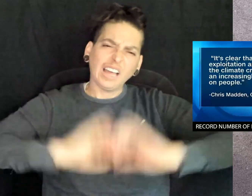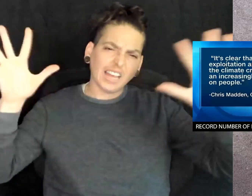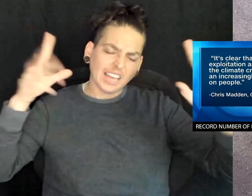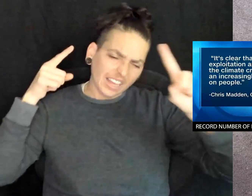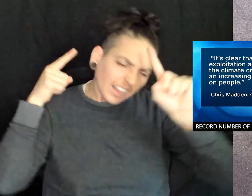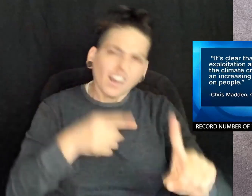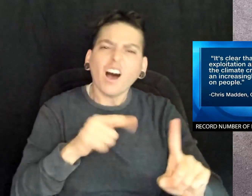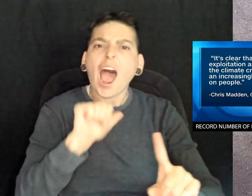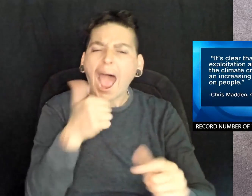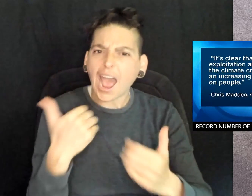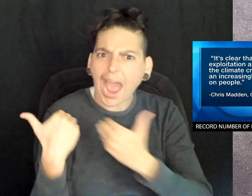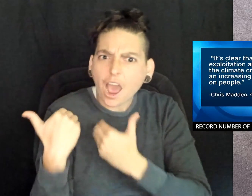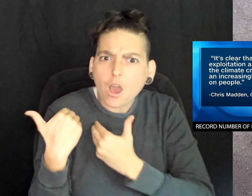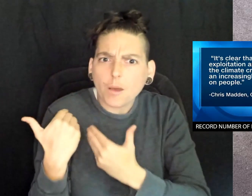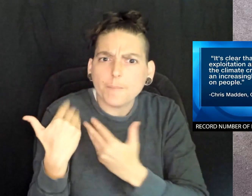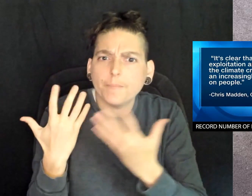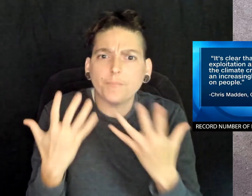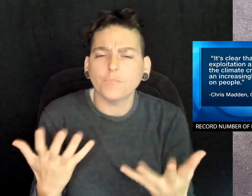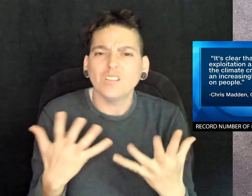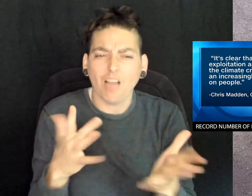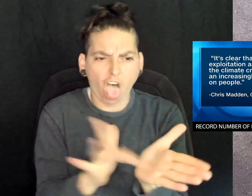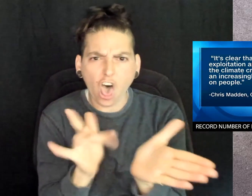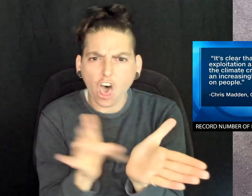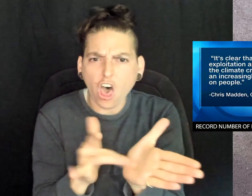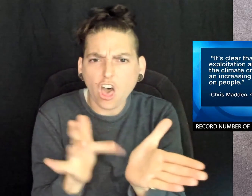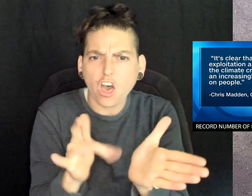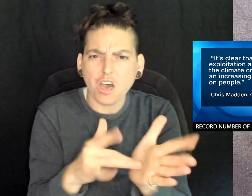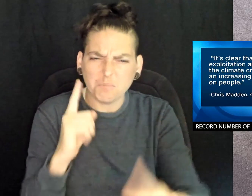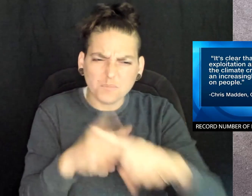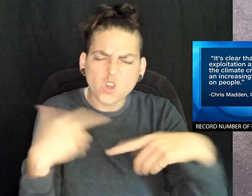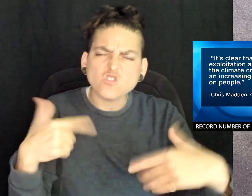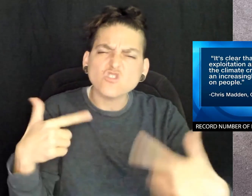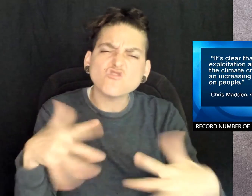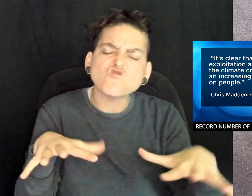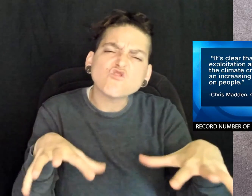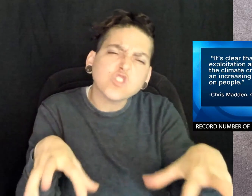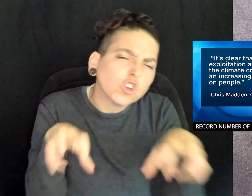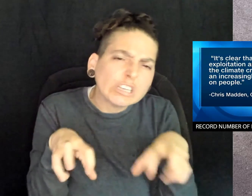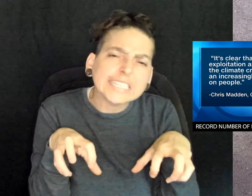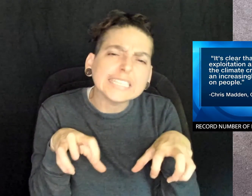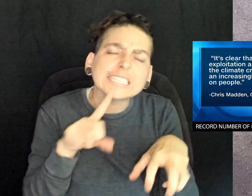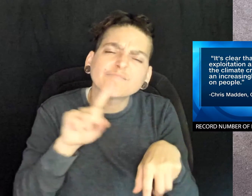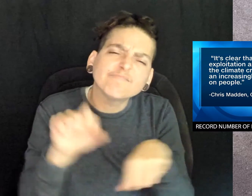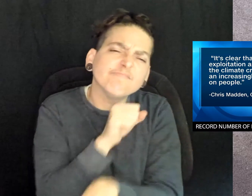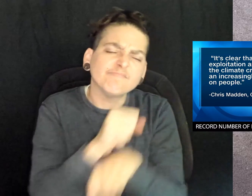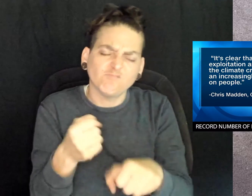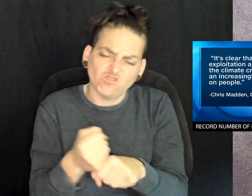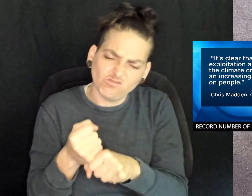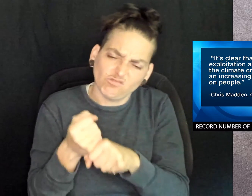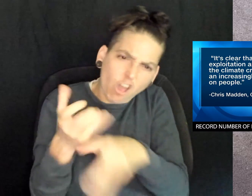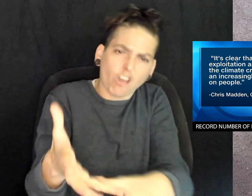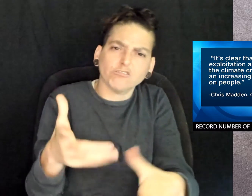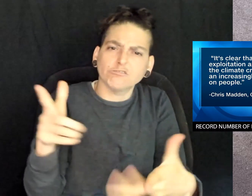and the report concluded quote it's clear that the unaccountable exploitation and greed